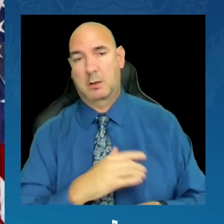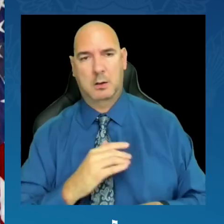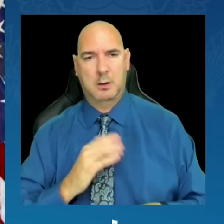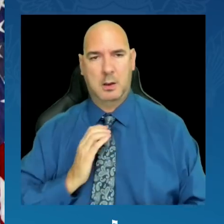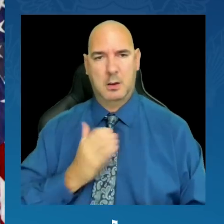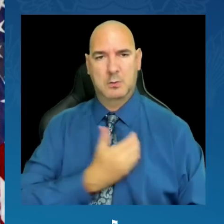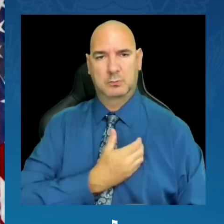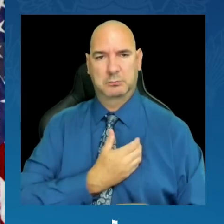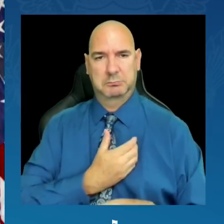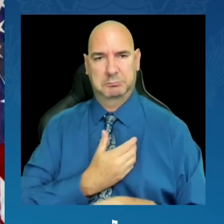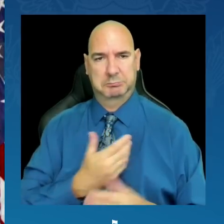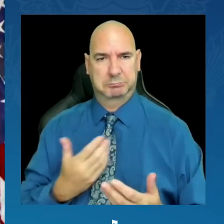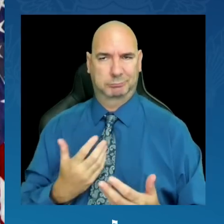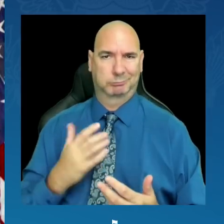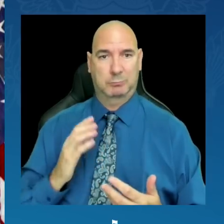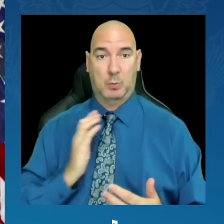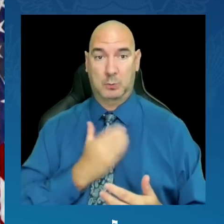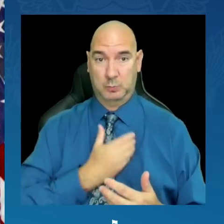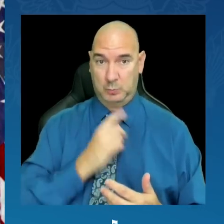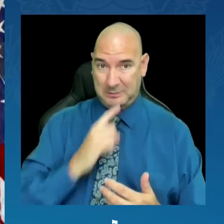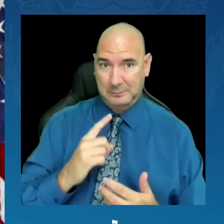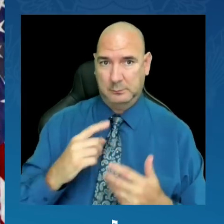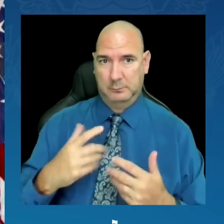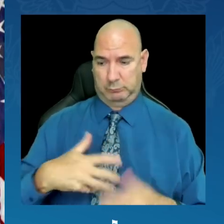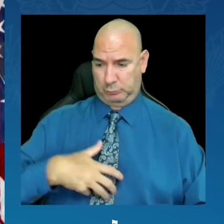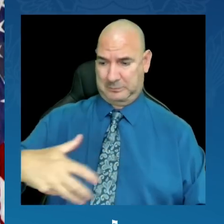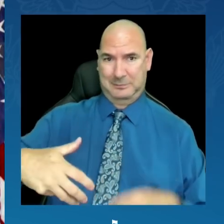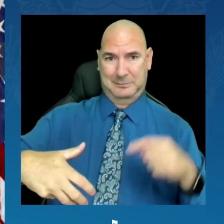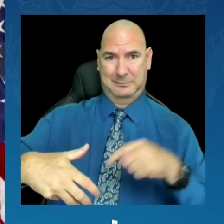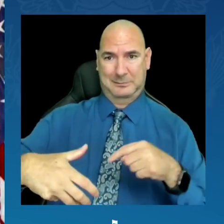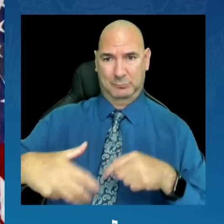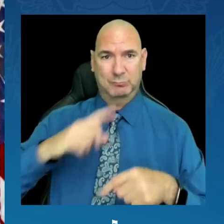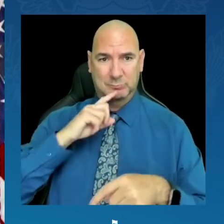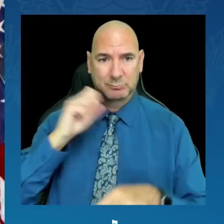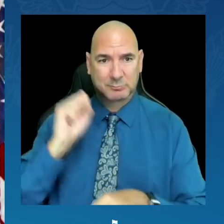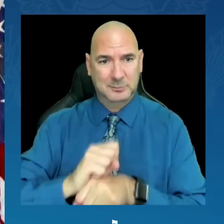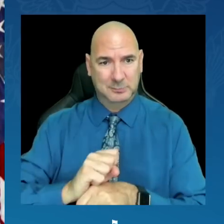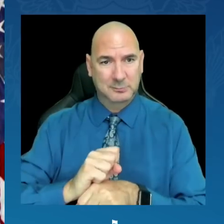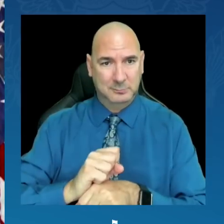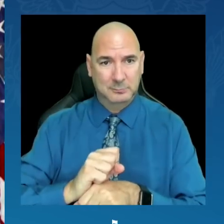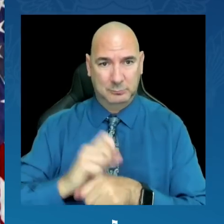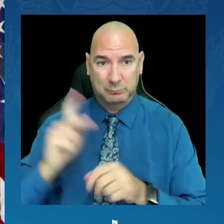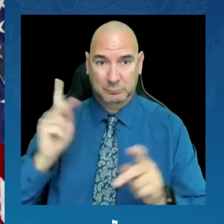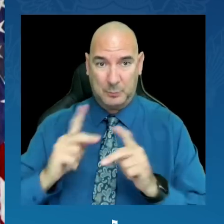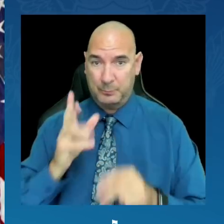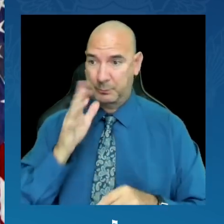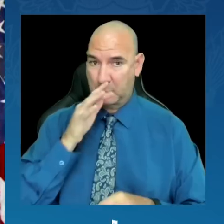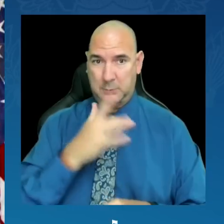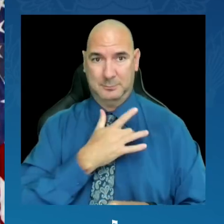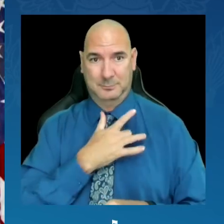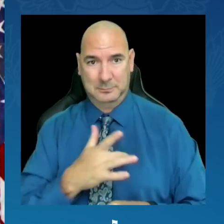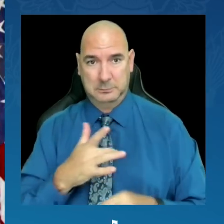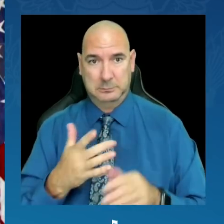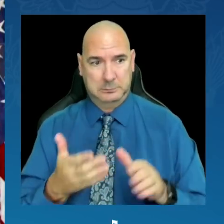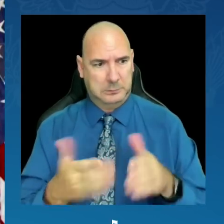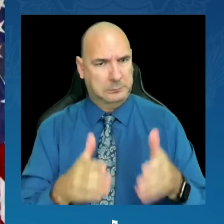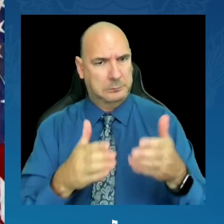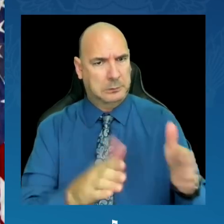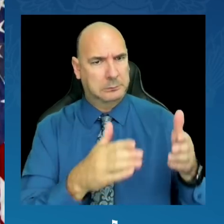in the US is deadlier than in any other high income country. We won't stand by silently.